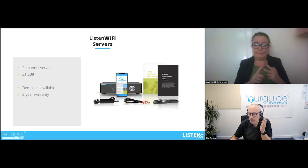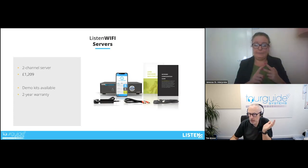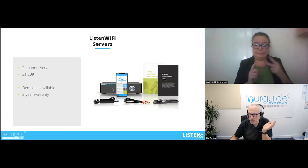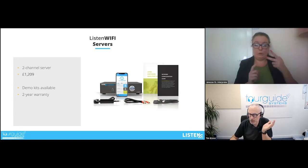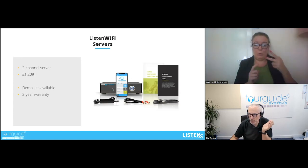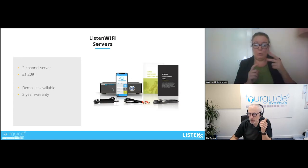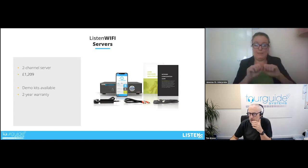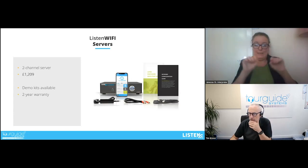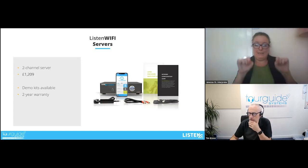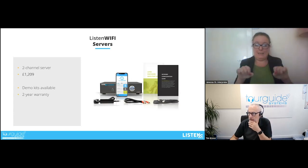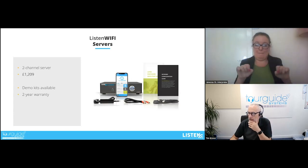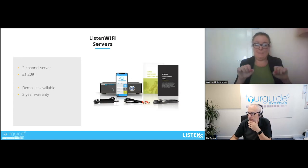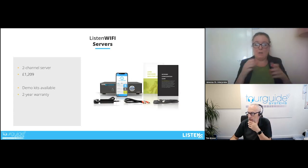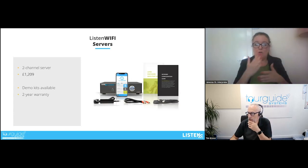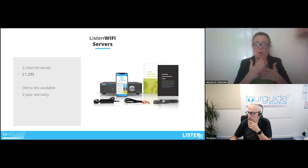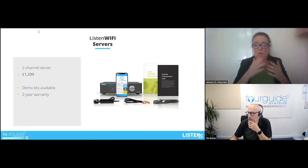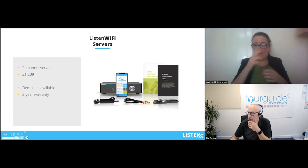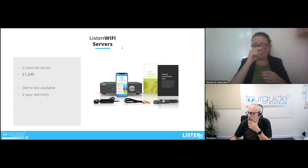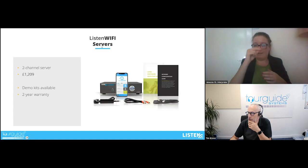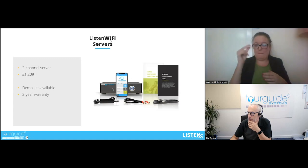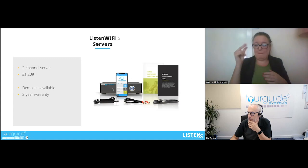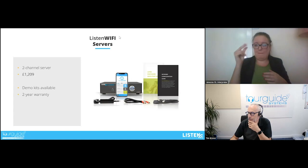and some examples to give you some of the costs.